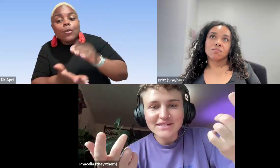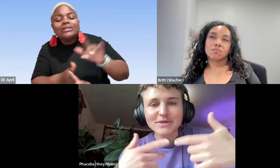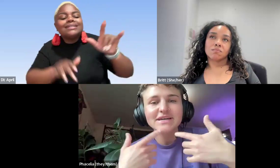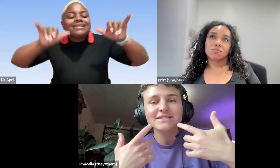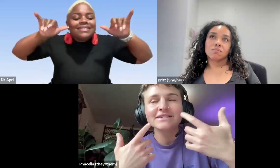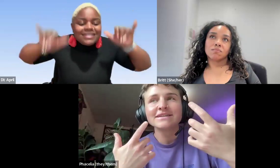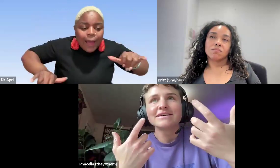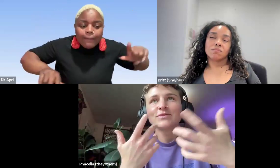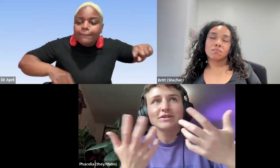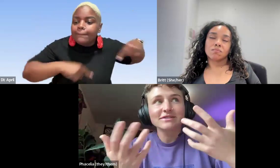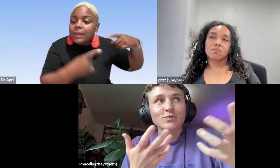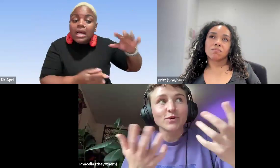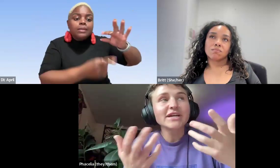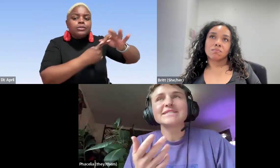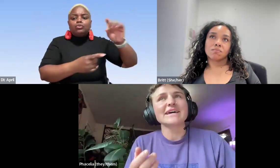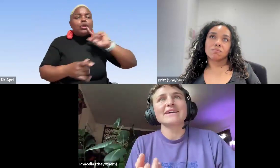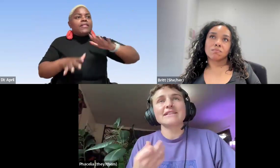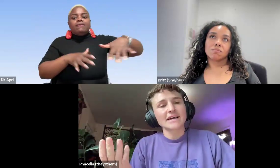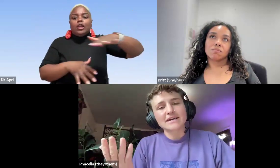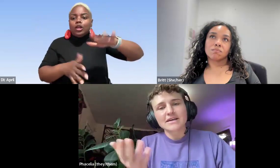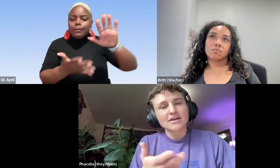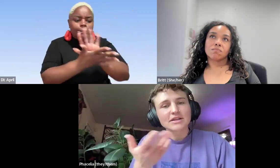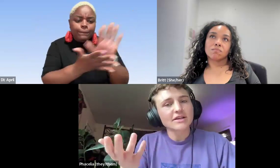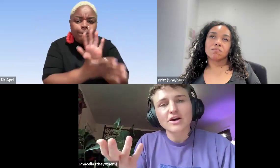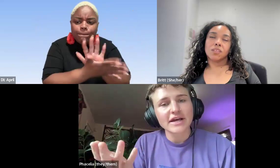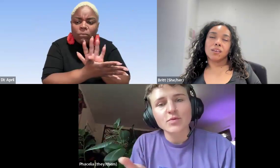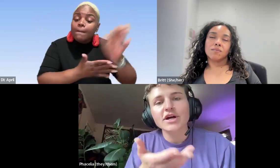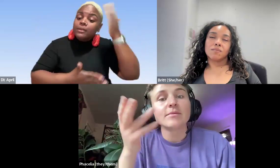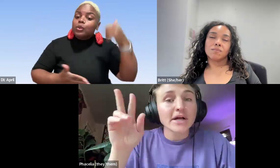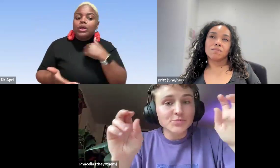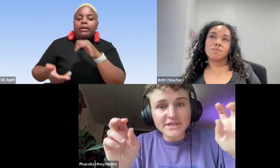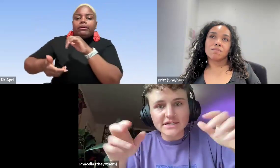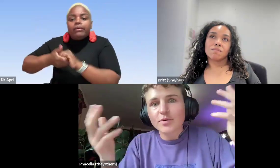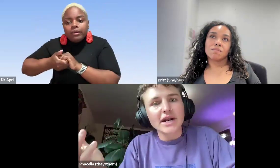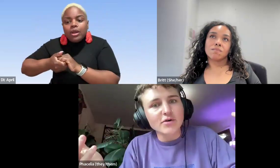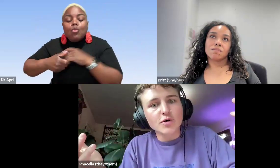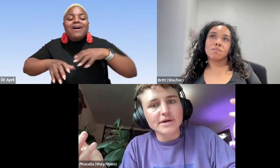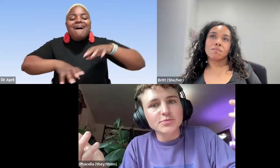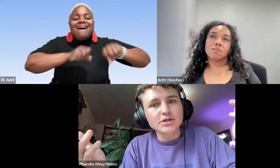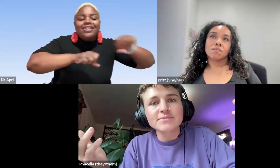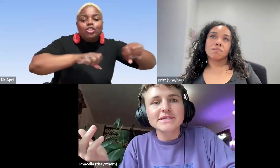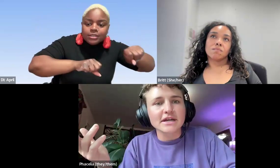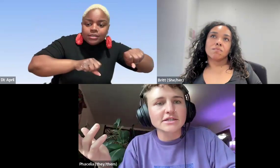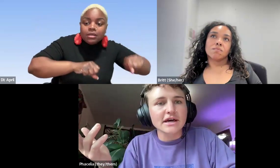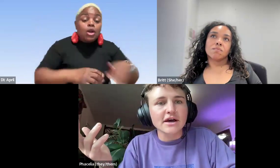those tricks because we're, we're working together, like, you know, like, we're gonna abolish prisons, but we're gonna have a whole bunch more treatment centers